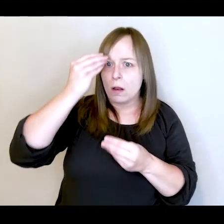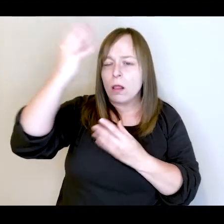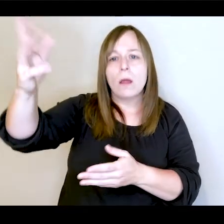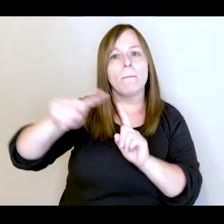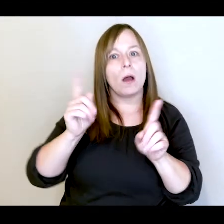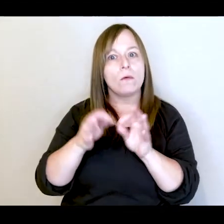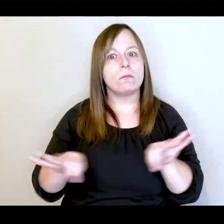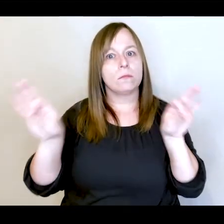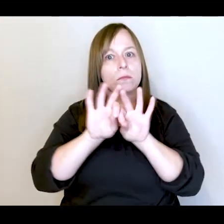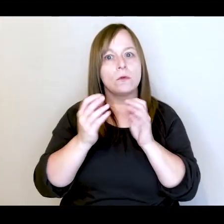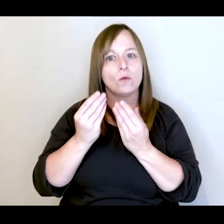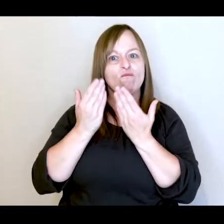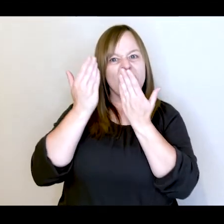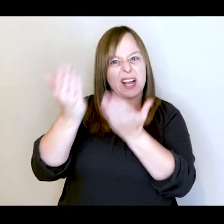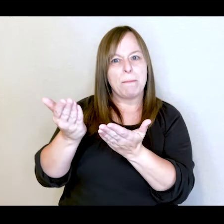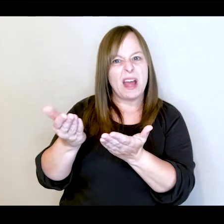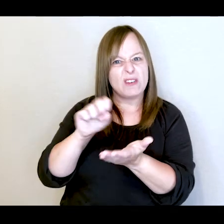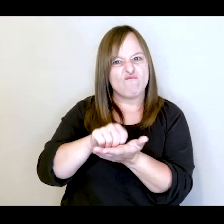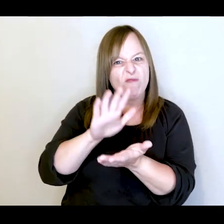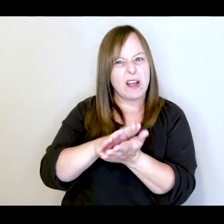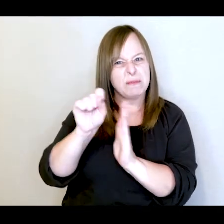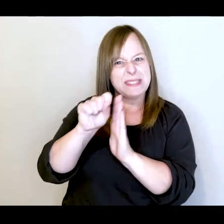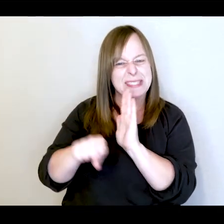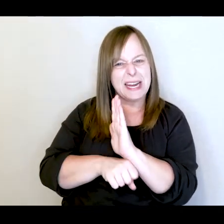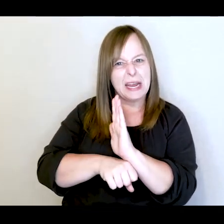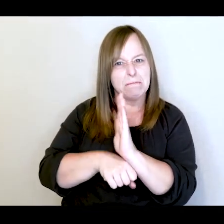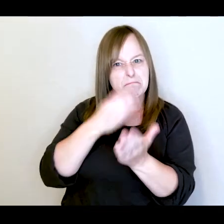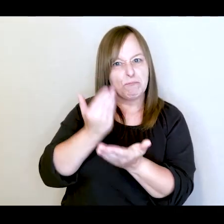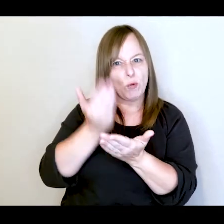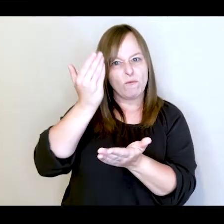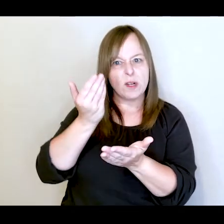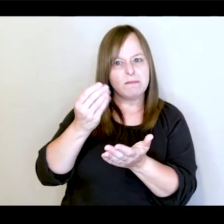recommend kind of making a record with the state about any issues.